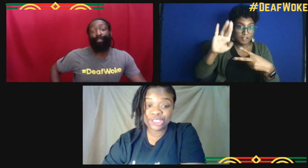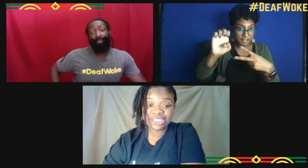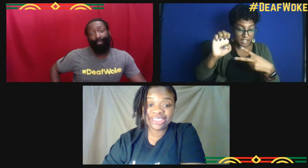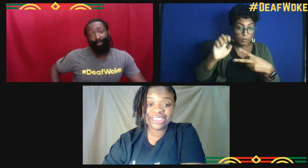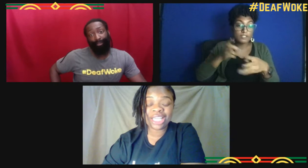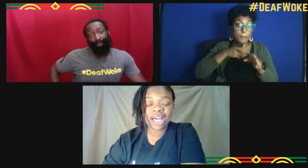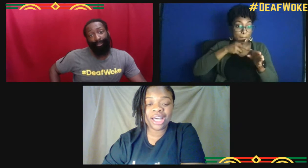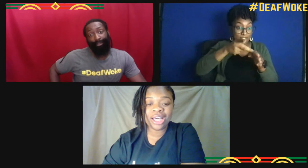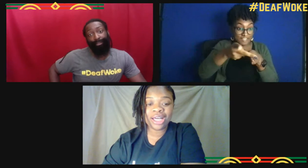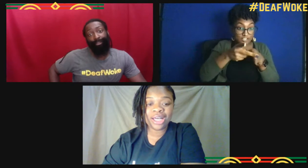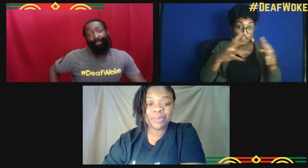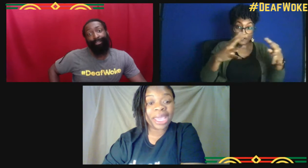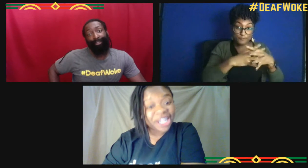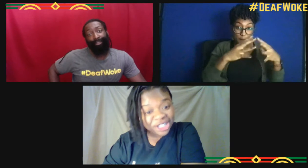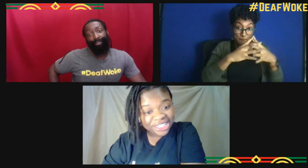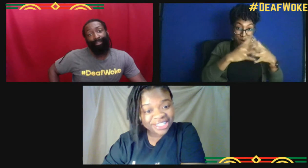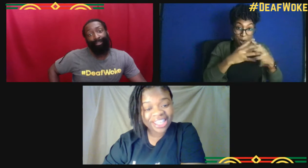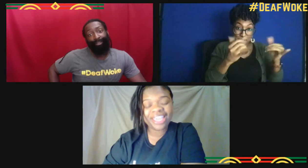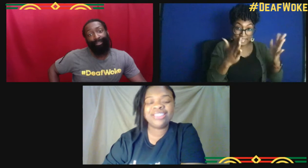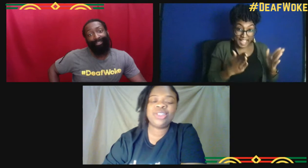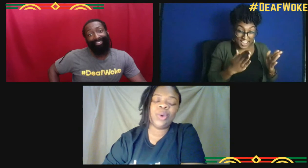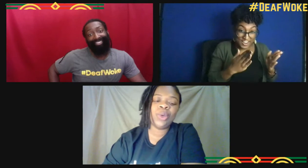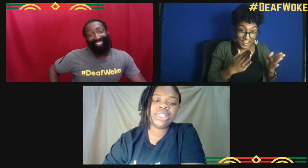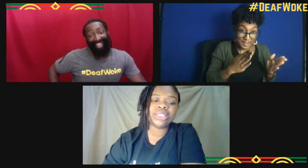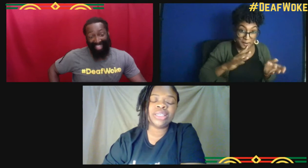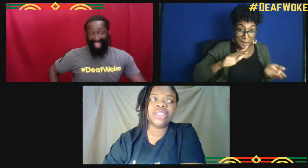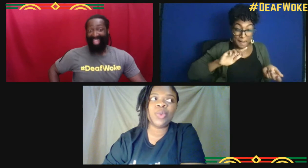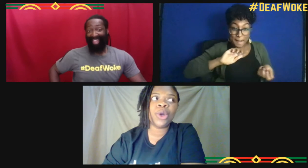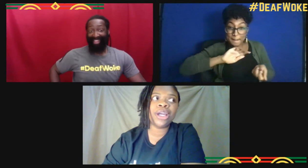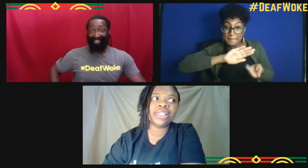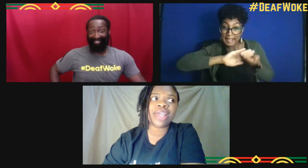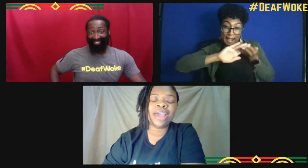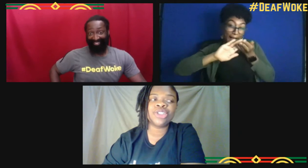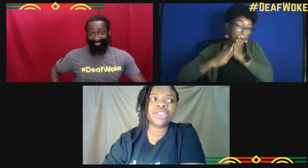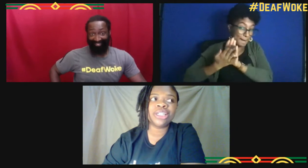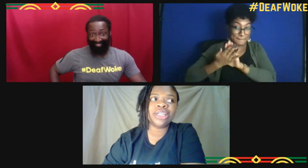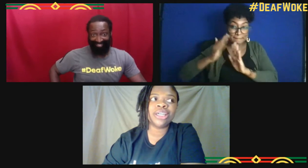turned painter and so his work is actually,